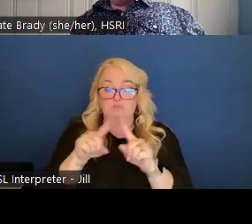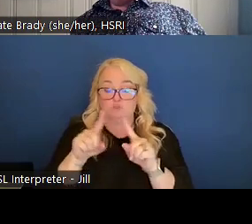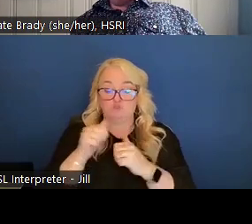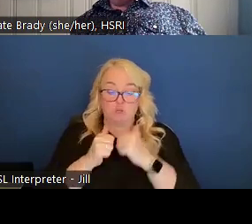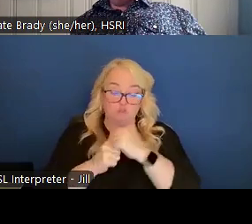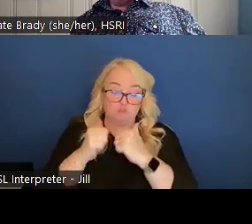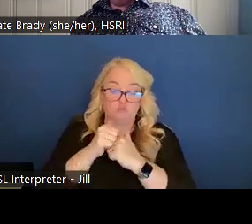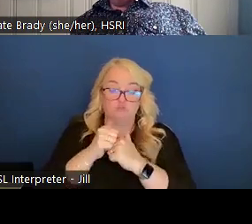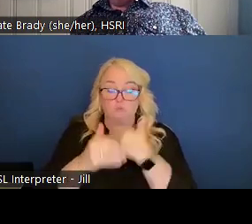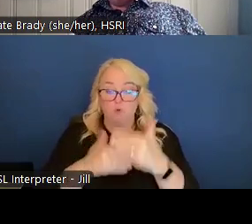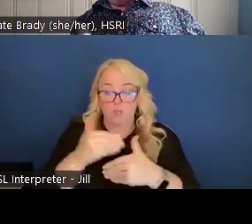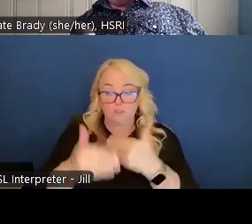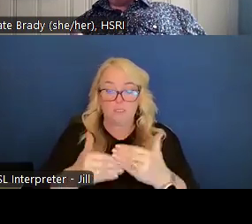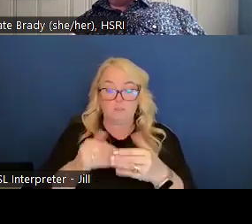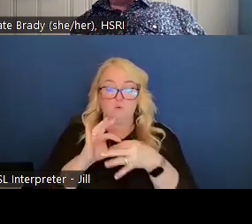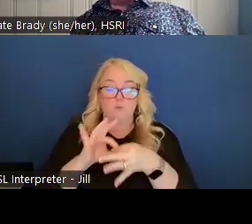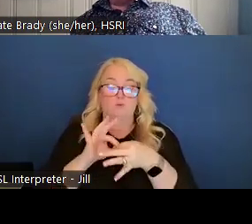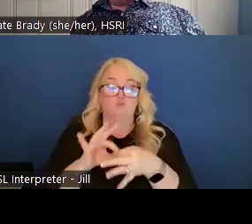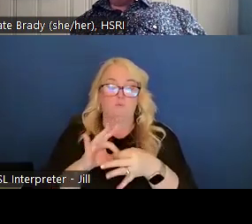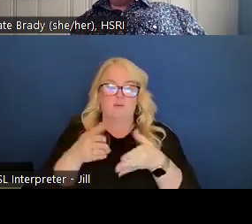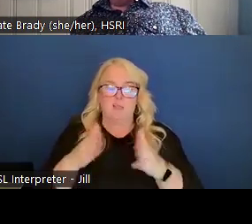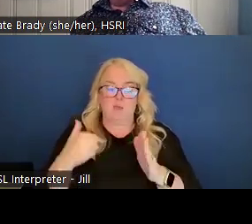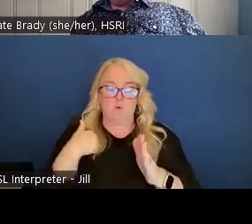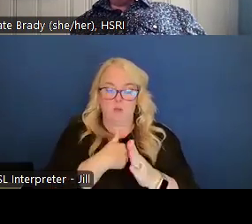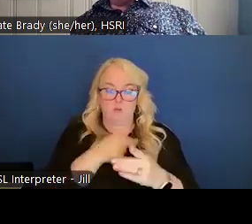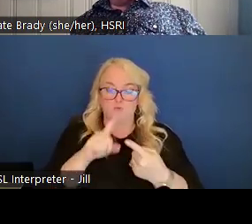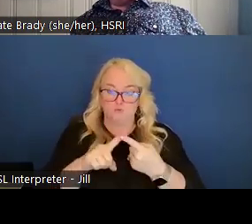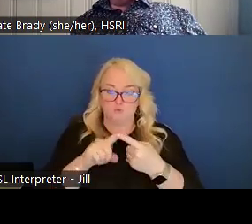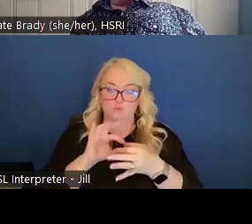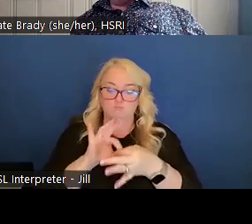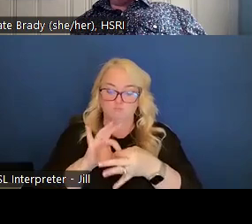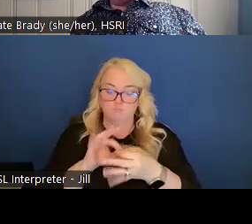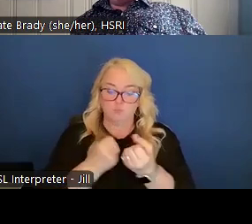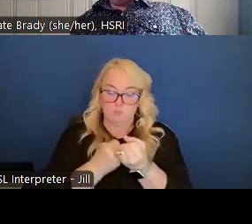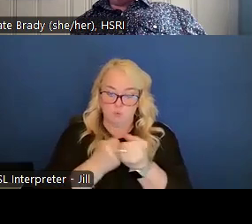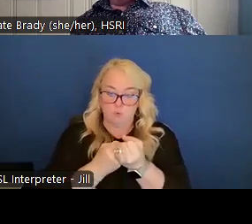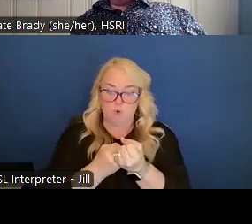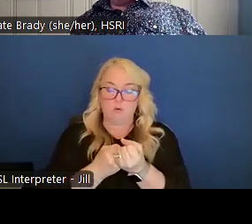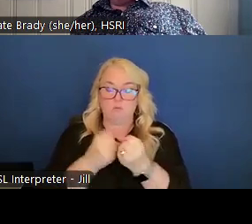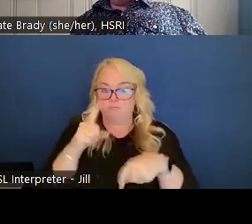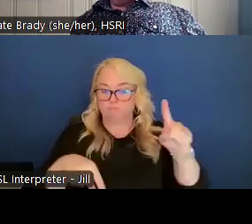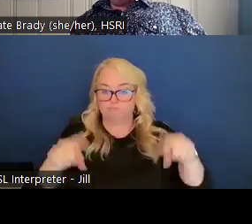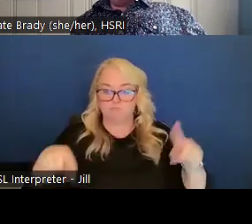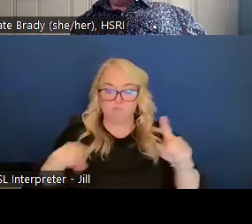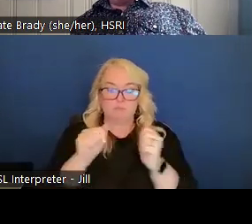and relationships that allow us to build and support a cross-disability, cross-generational, and